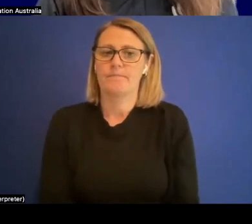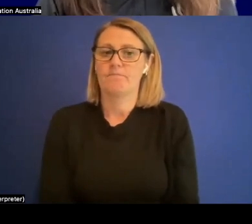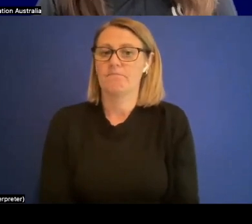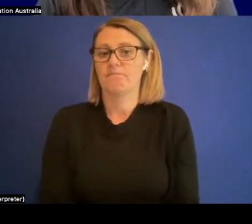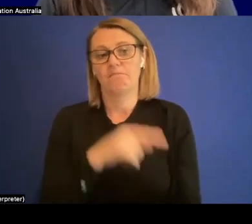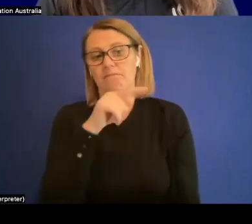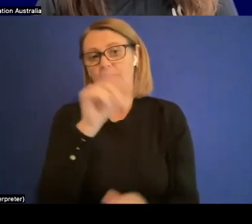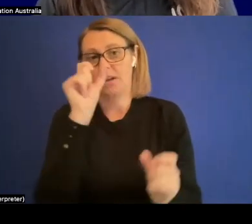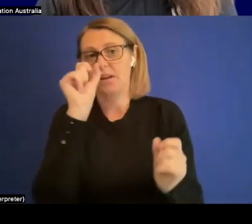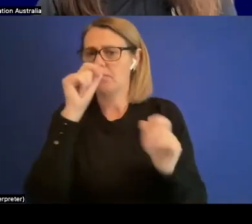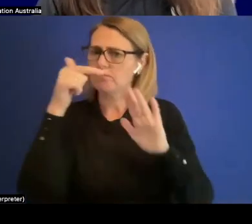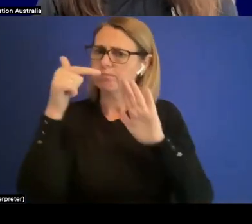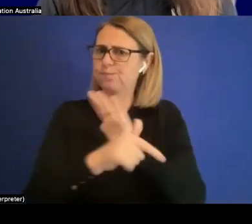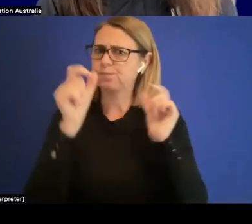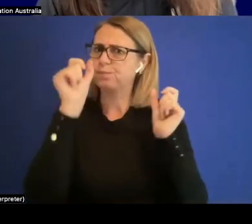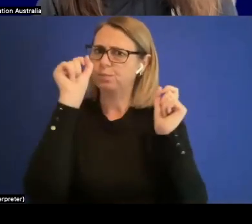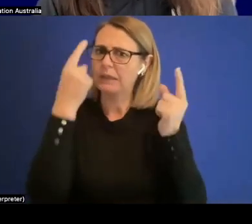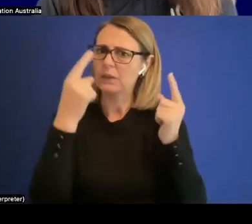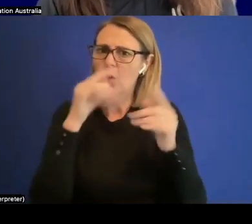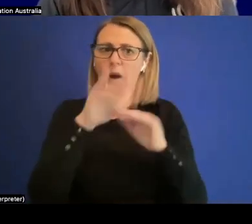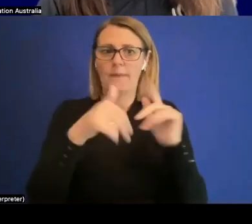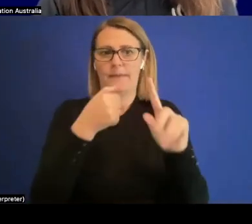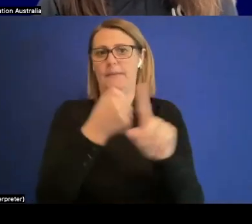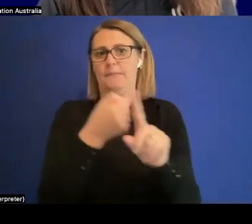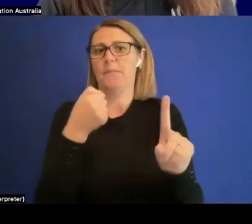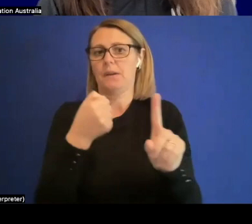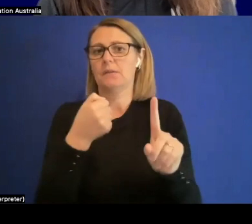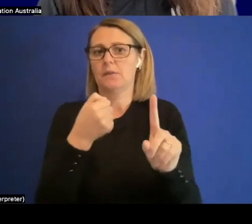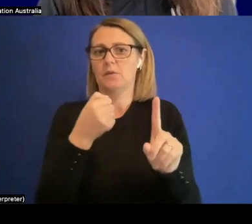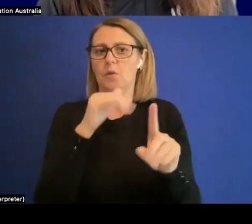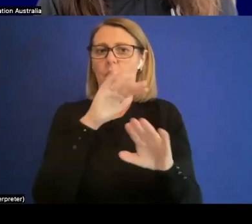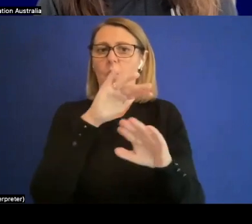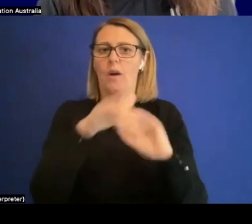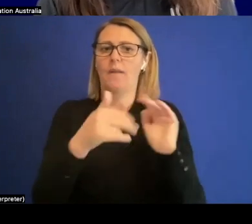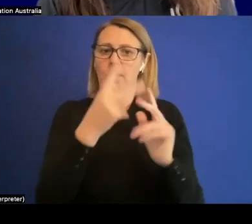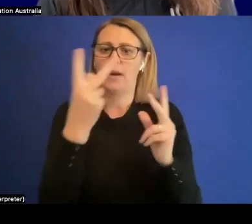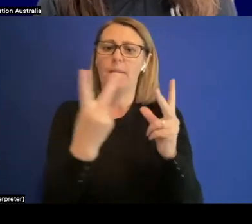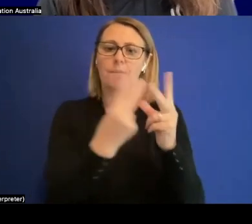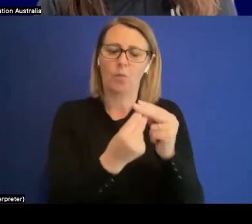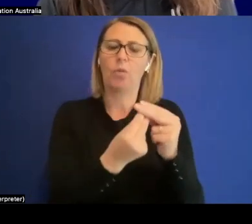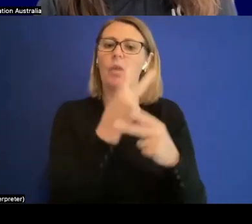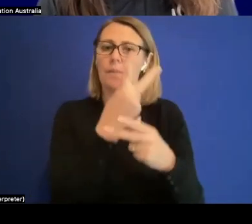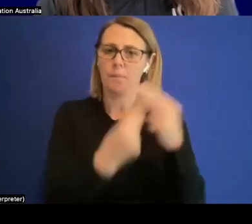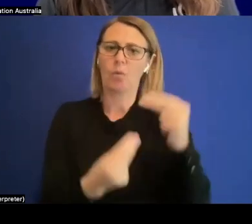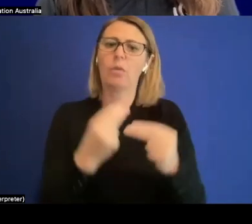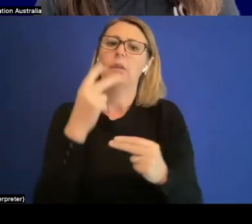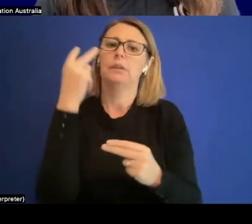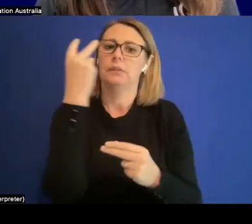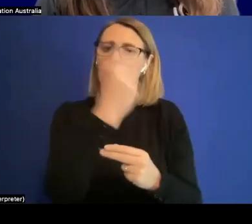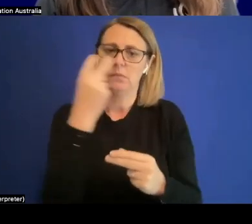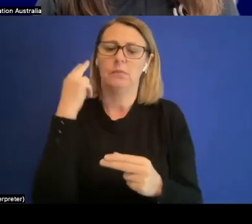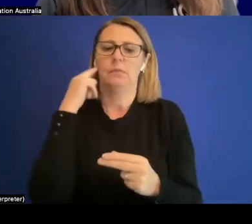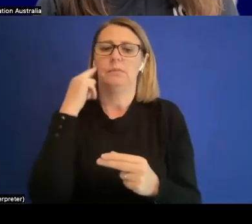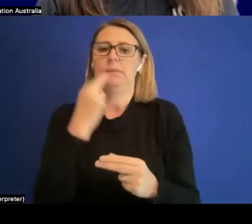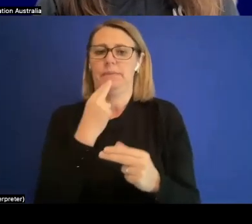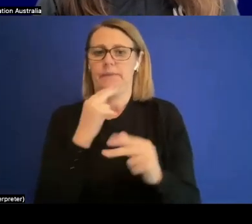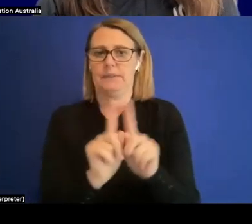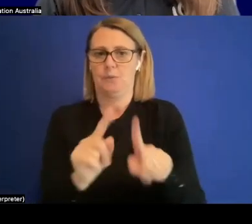deep understanding of the impact of a combined vision and hearing loss. They have knowledge of